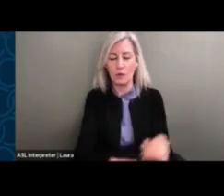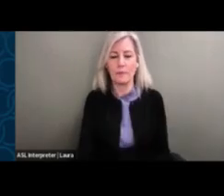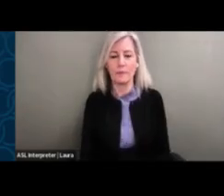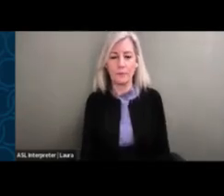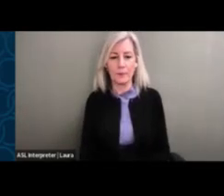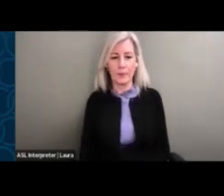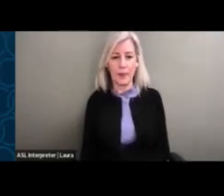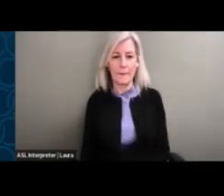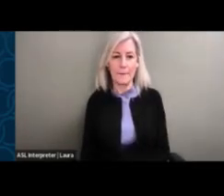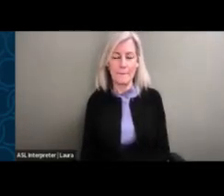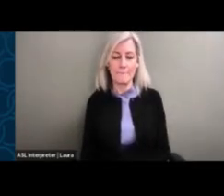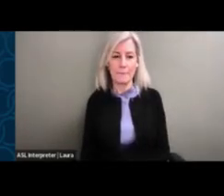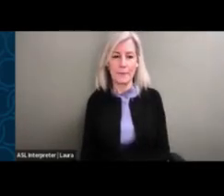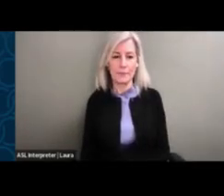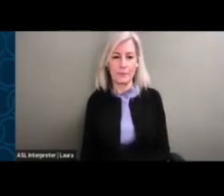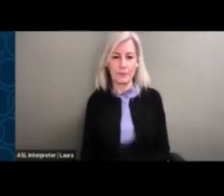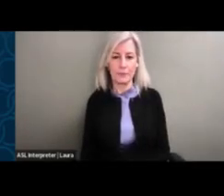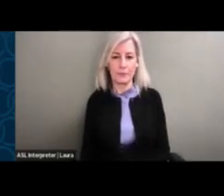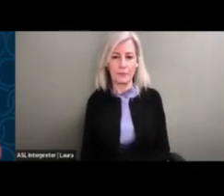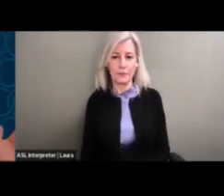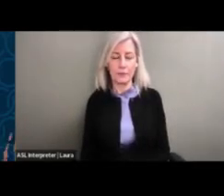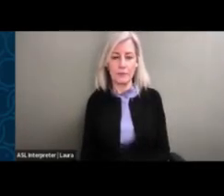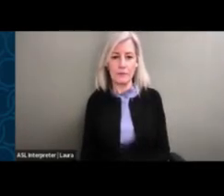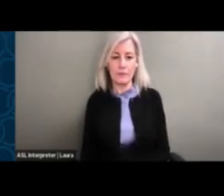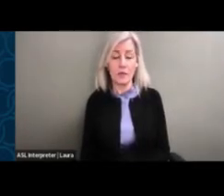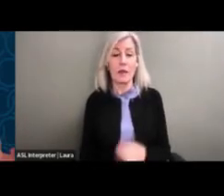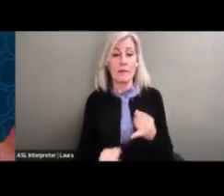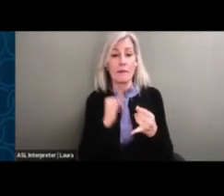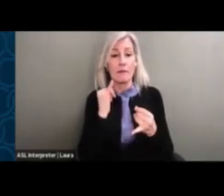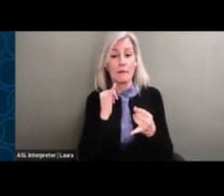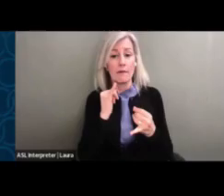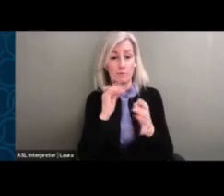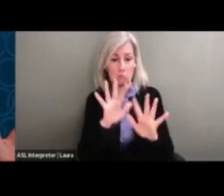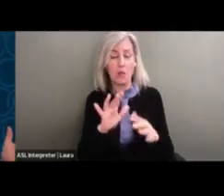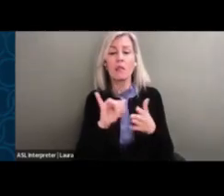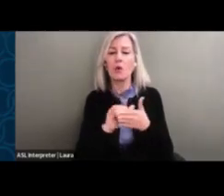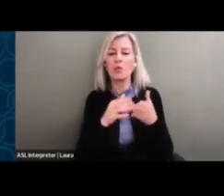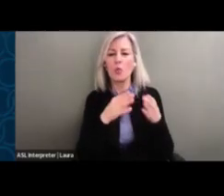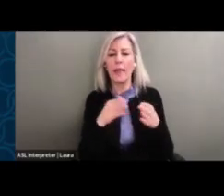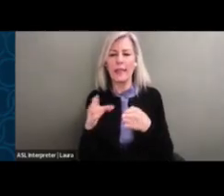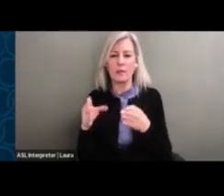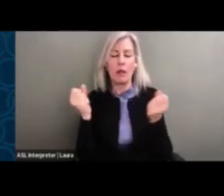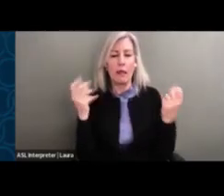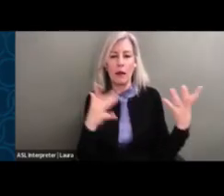we may see things like more emergency room visits, and again, more congregants support over individualized supports.